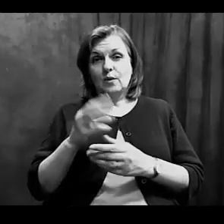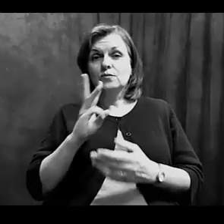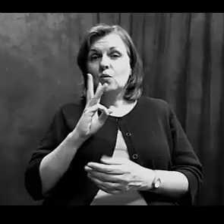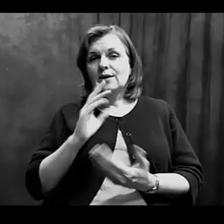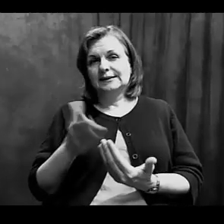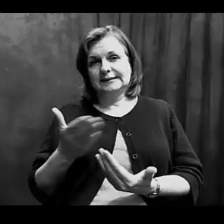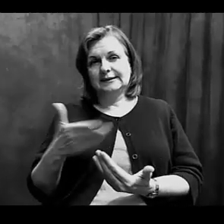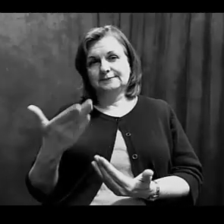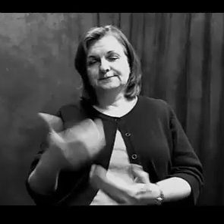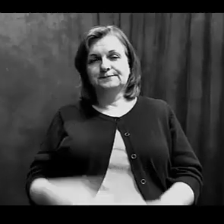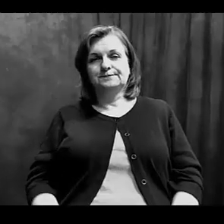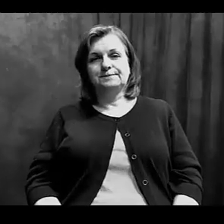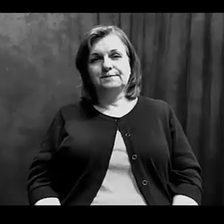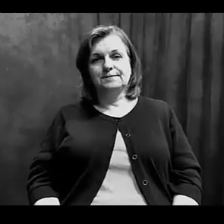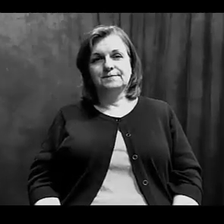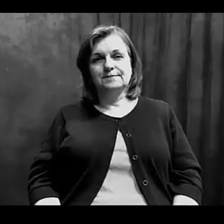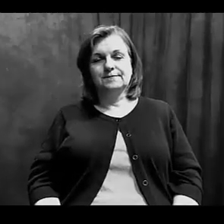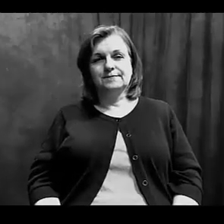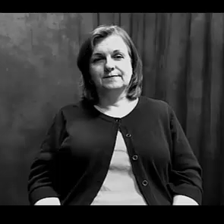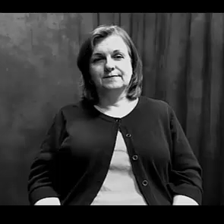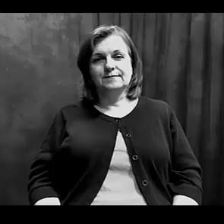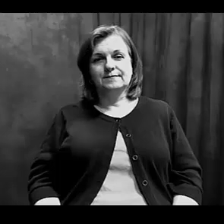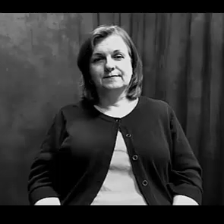so very very absorbant of water